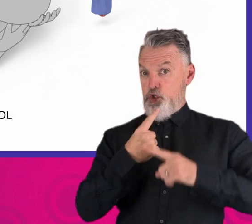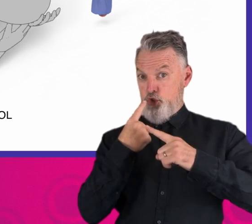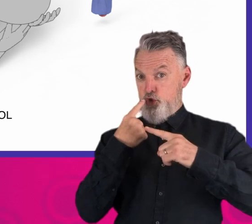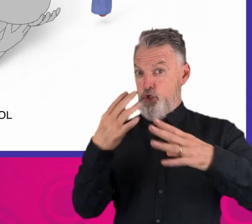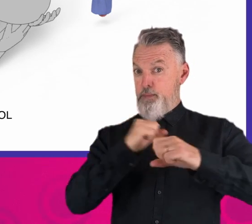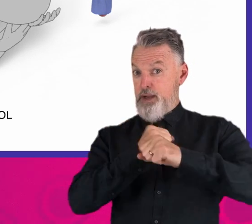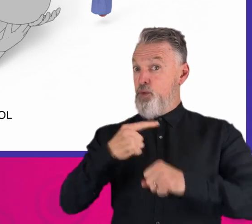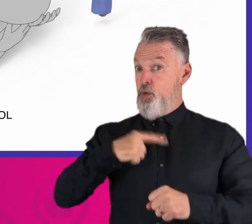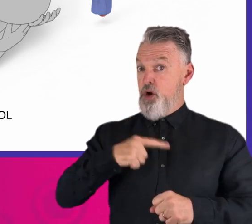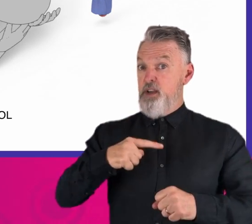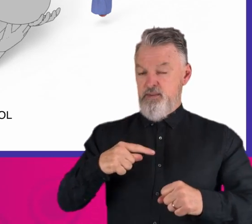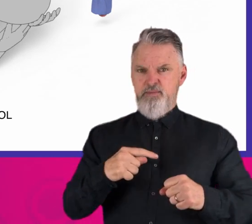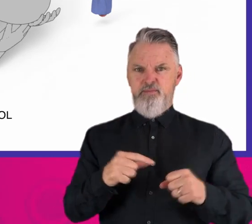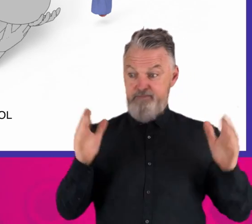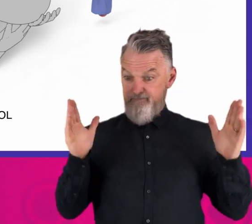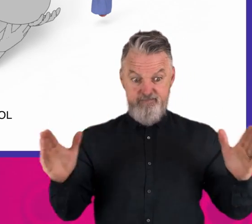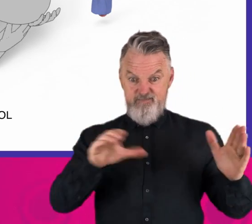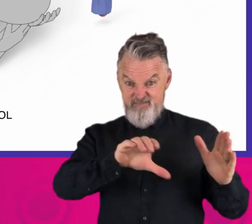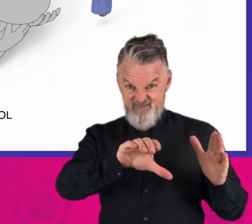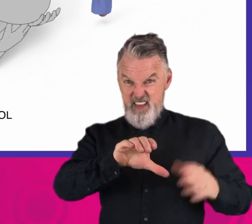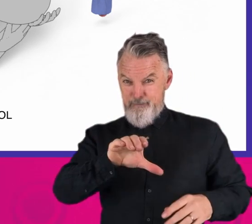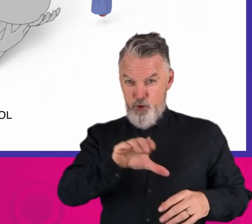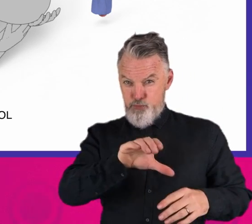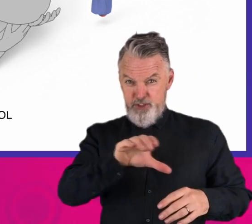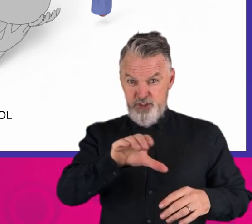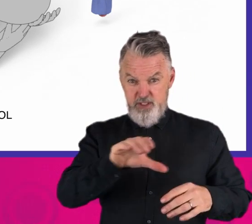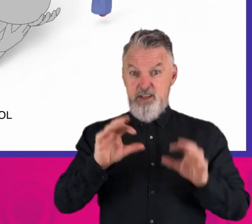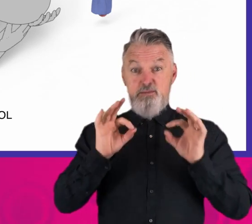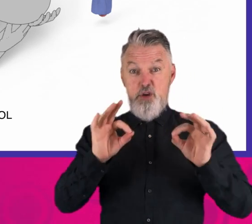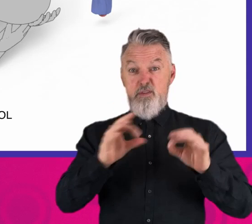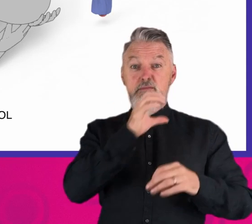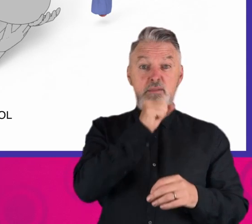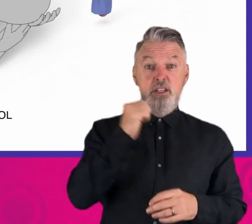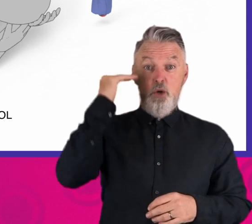First, it's vibrational middle section allows us to be fit for both genders with one design